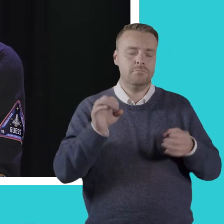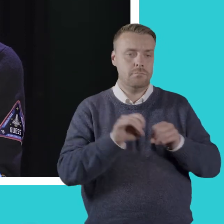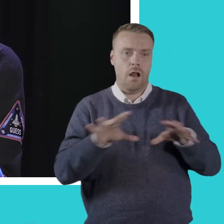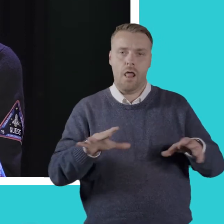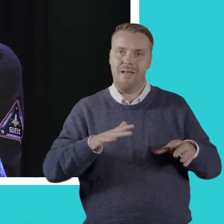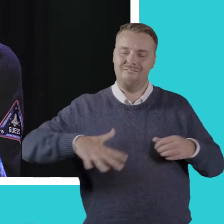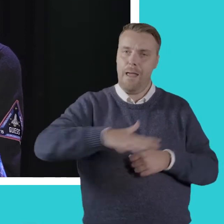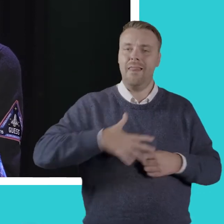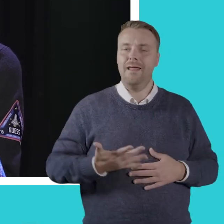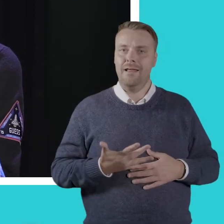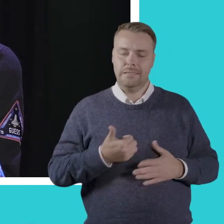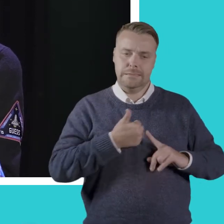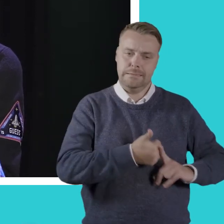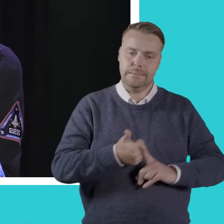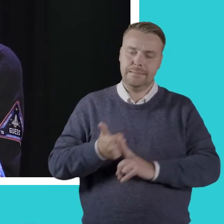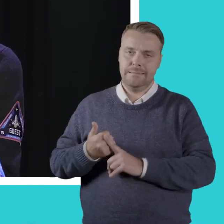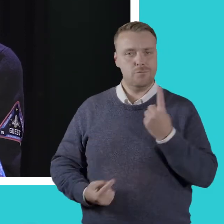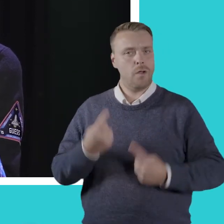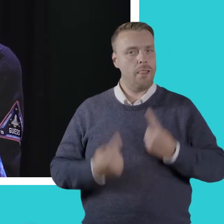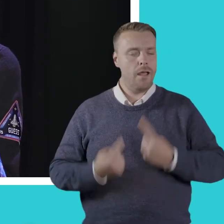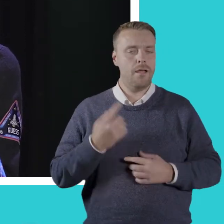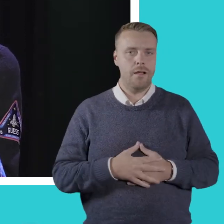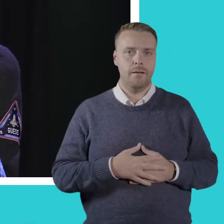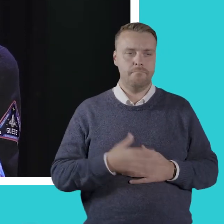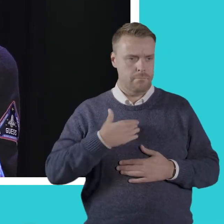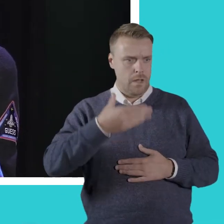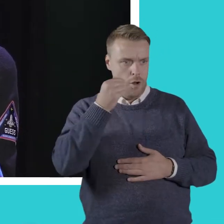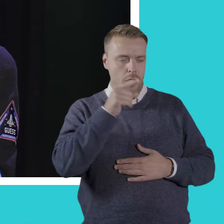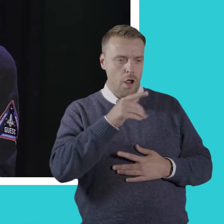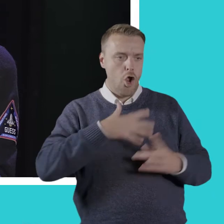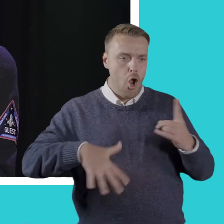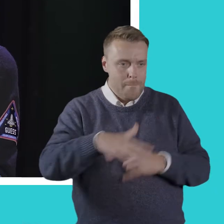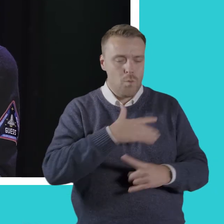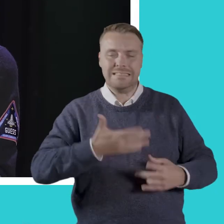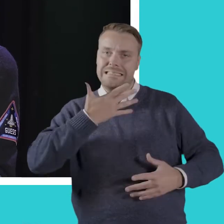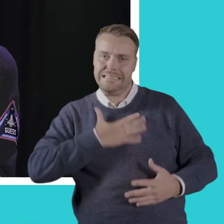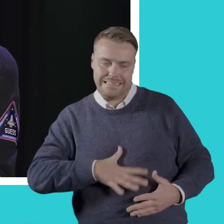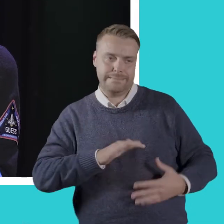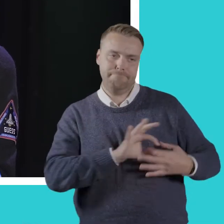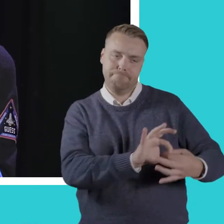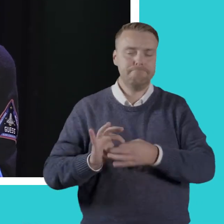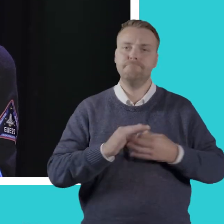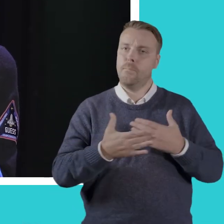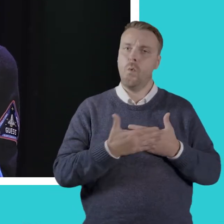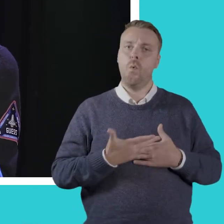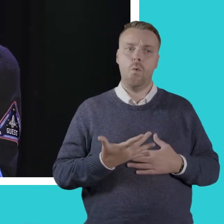other and all that kind of stuff and that's where I really learned the fact that as a community we need to become together more. Because so many of us want to do different things. But